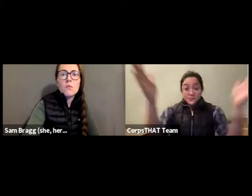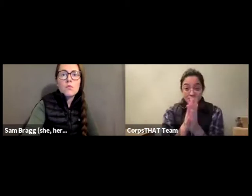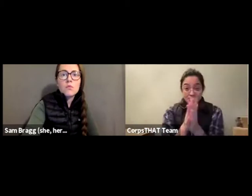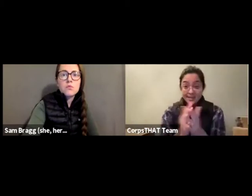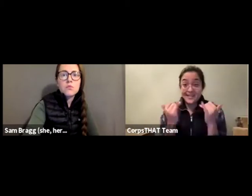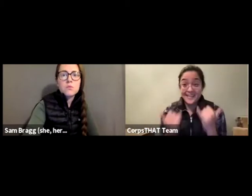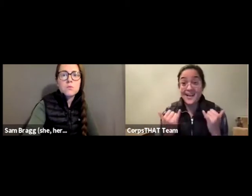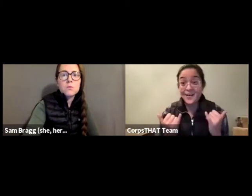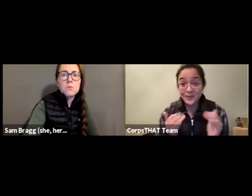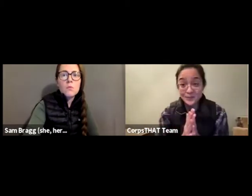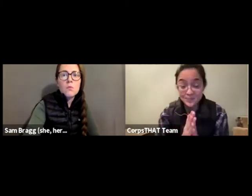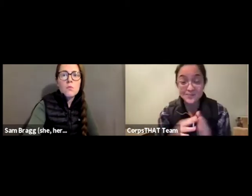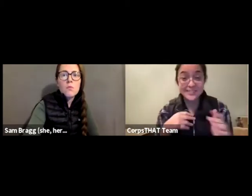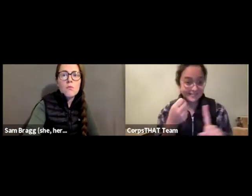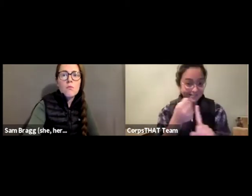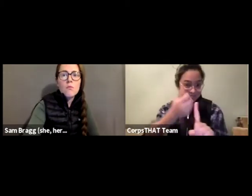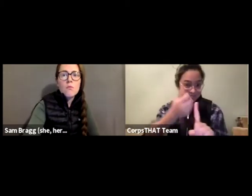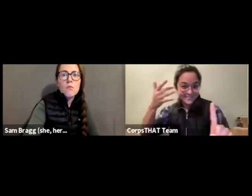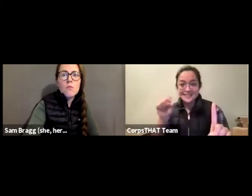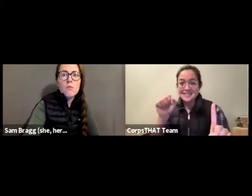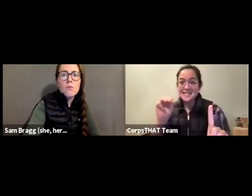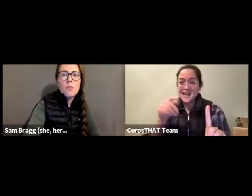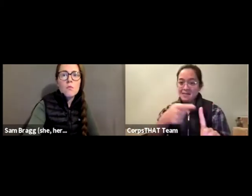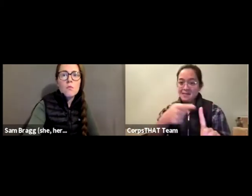And you can pop on in there and ask away.